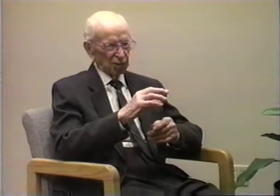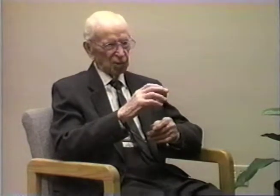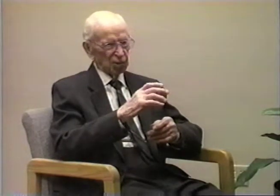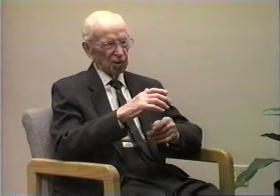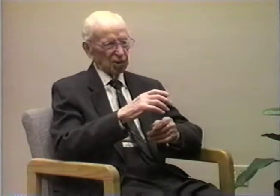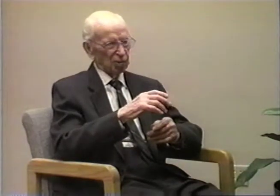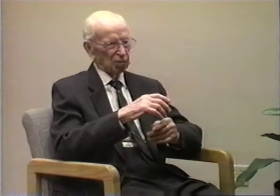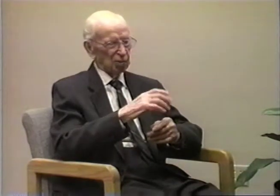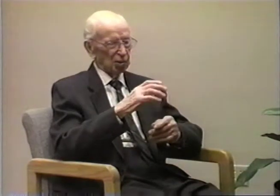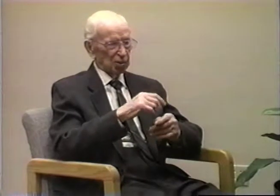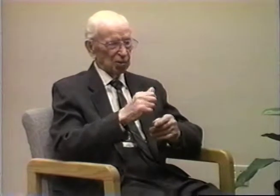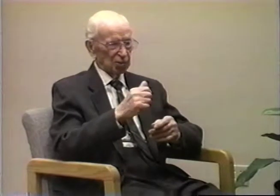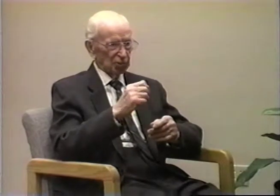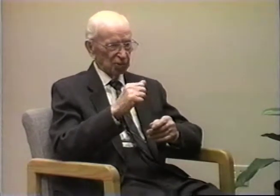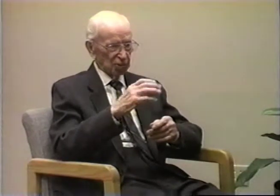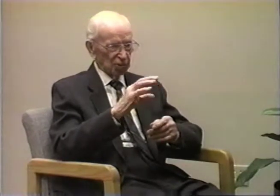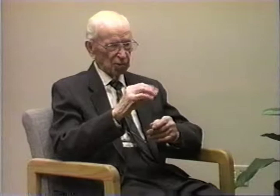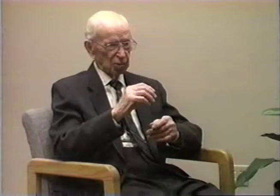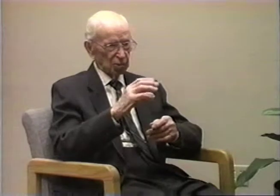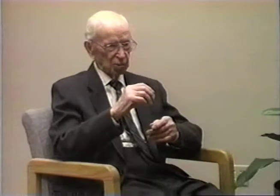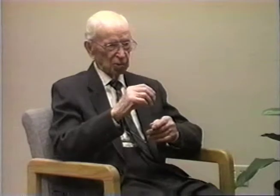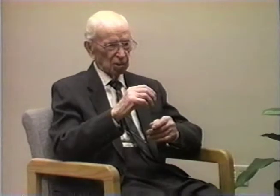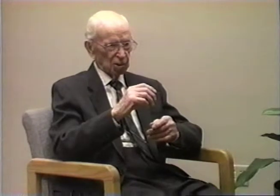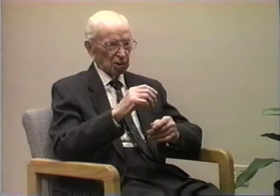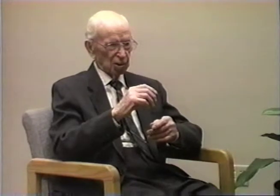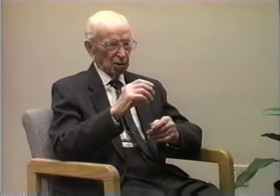Yes, yes. And let's see,